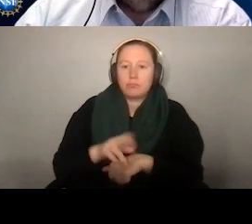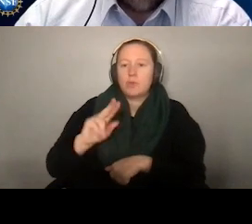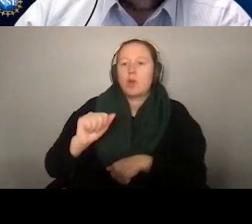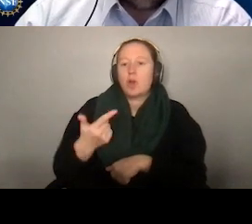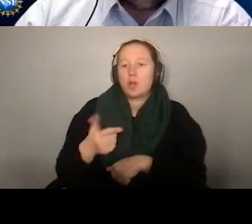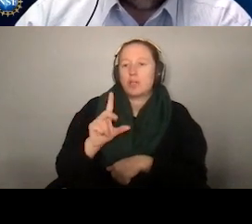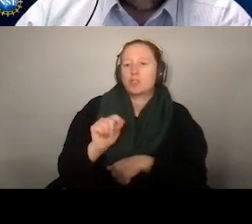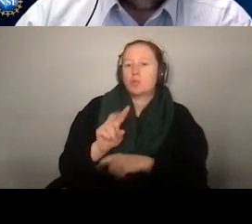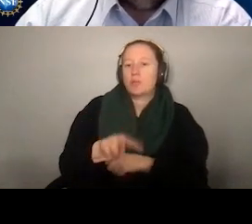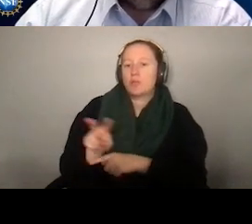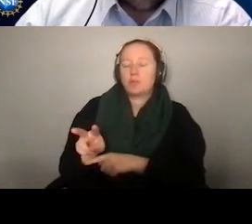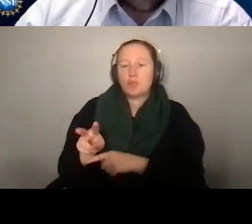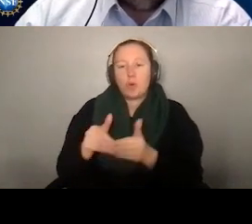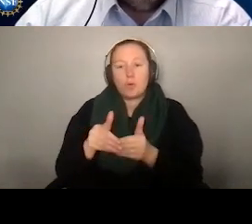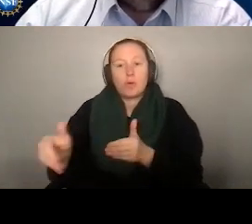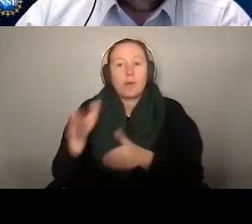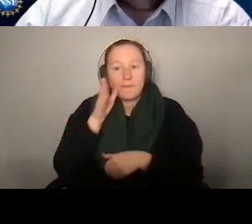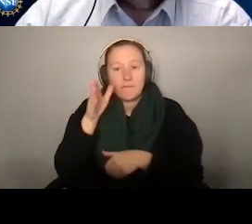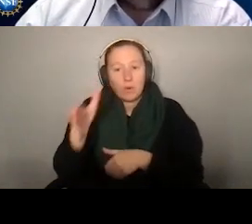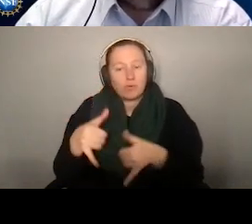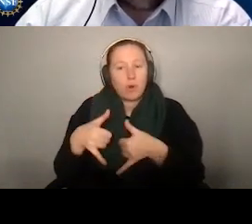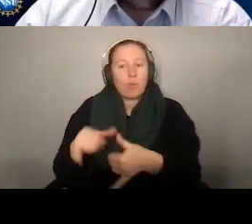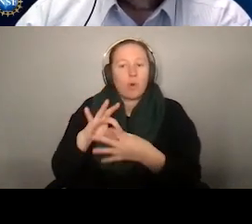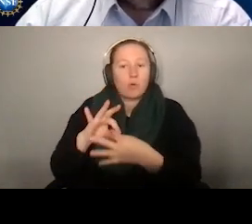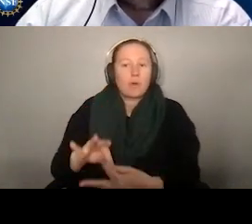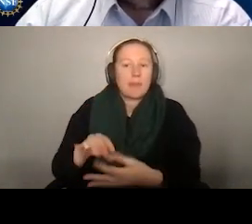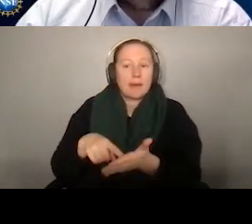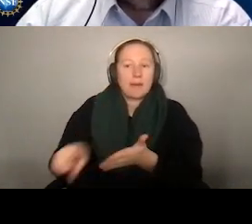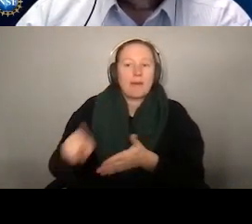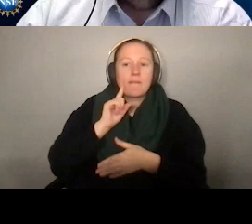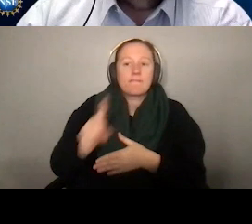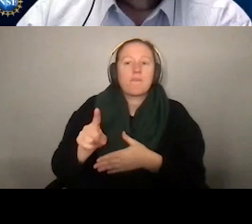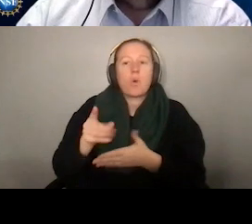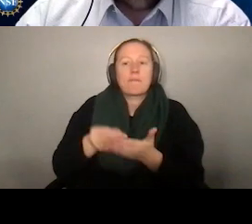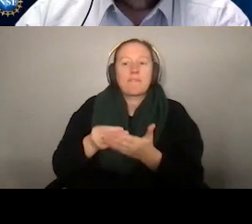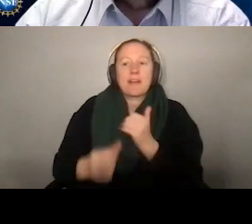All future award-related payments for financial assistance awards will no longer